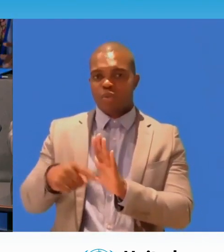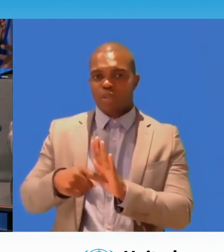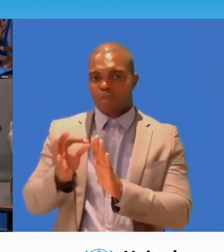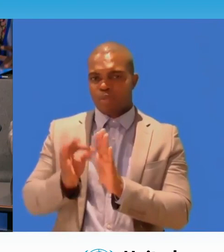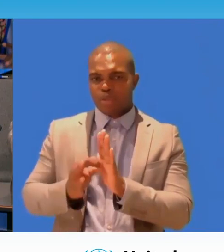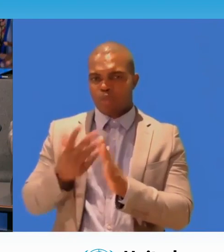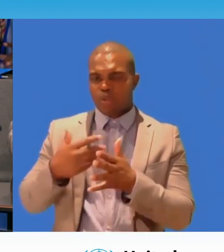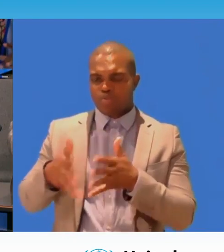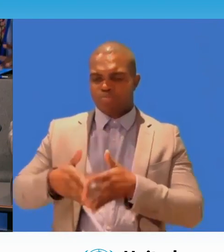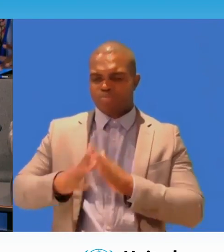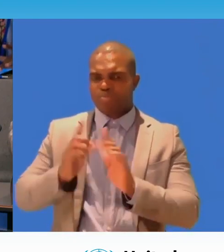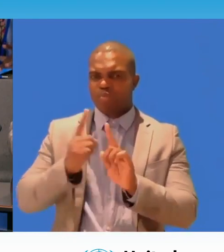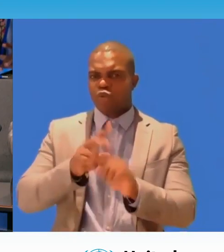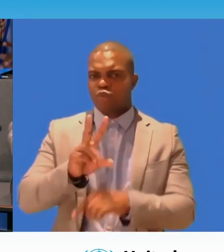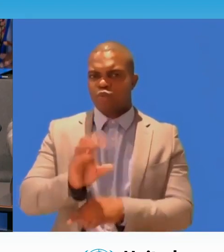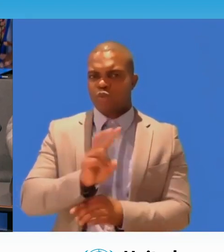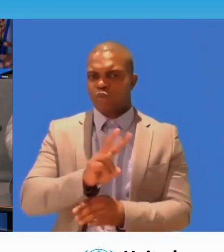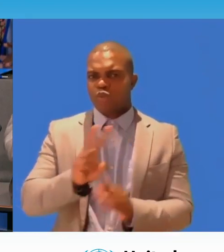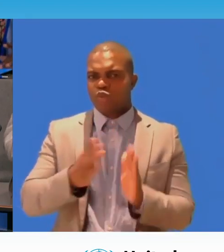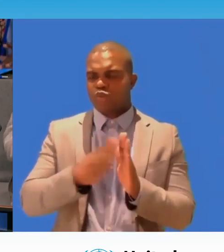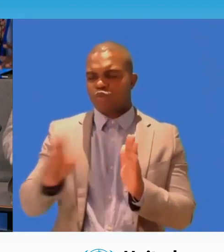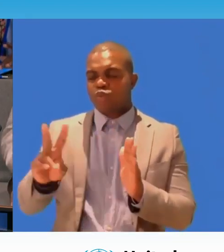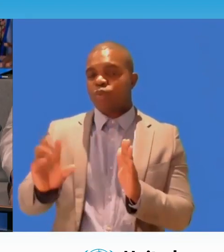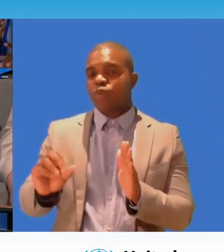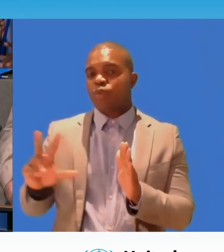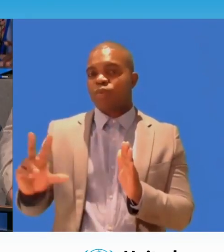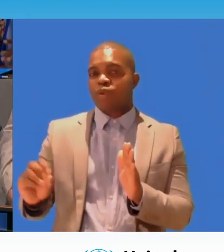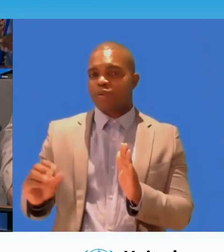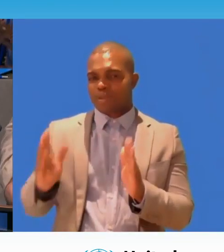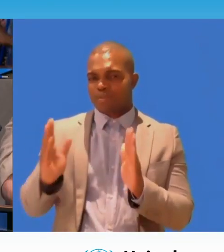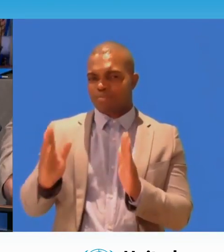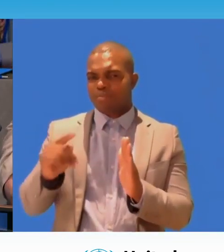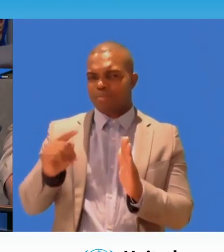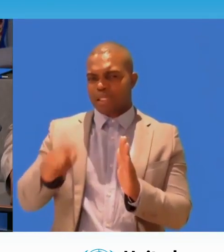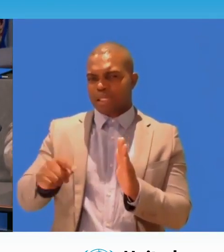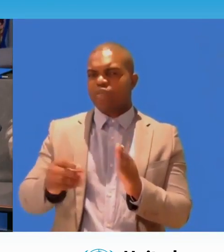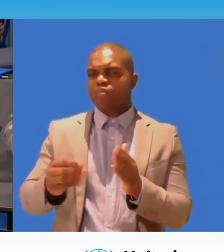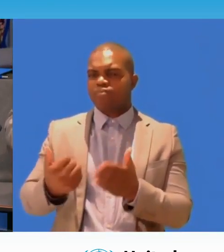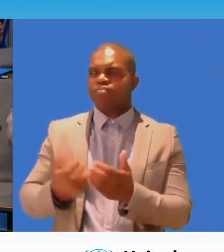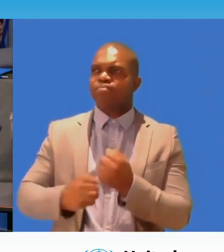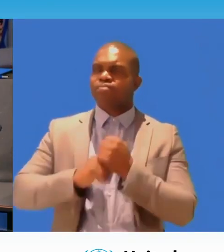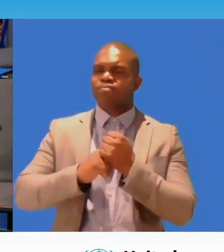optimizes disability inclusion from public health Focus to Human Rights access to